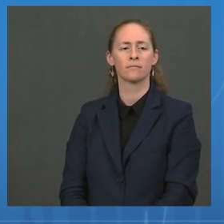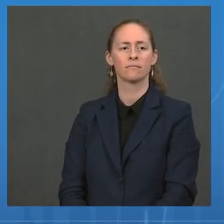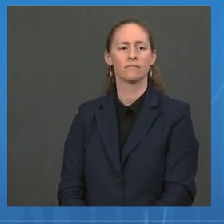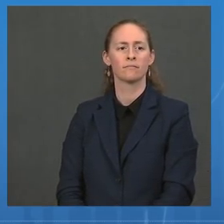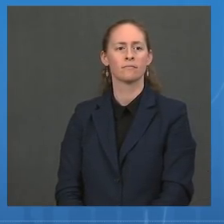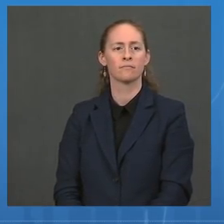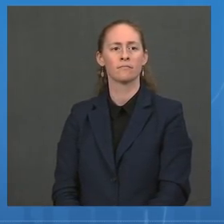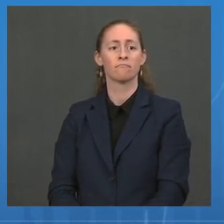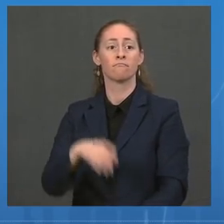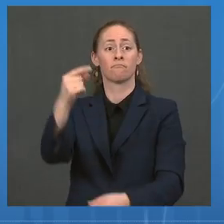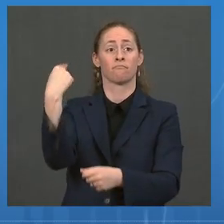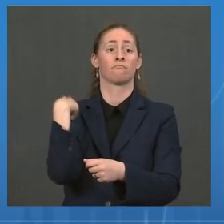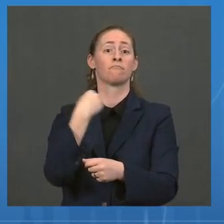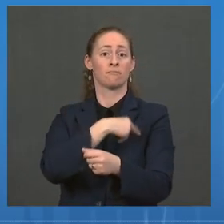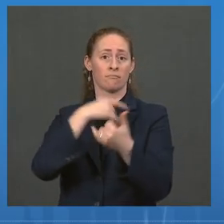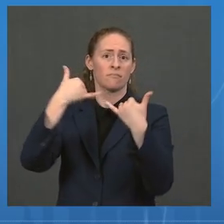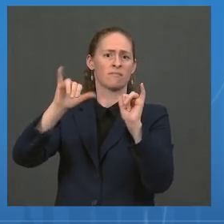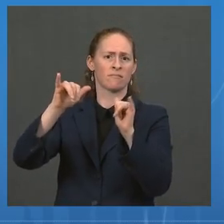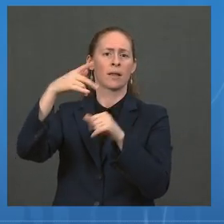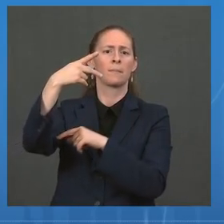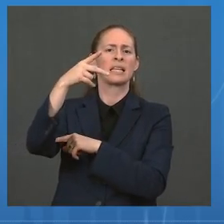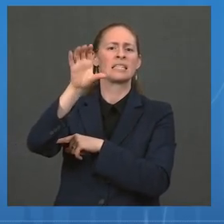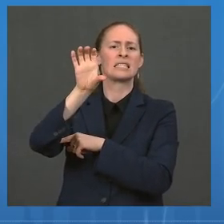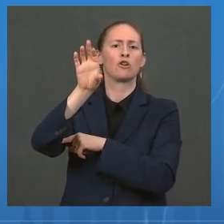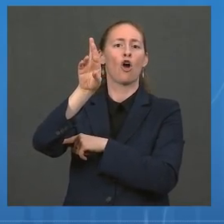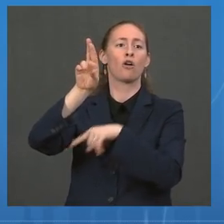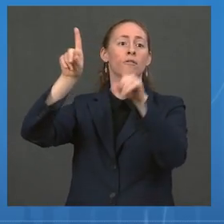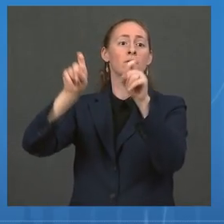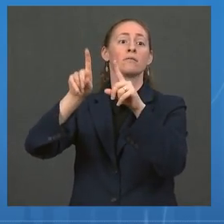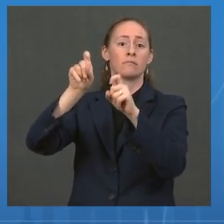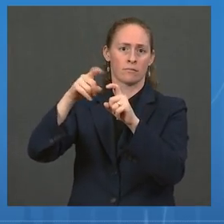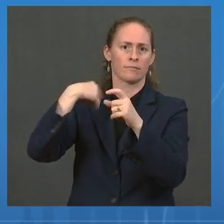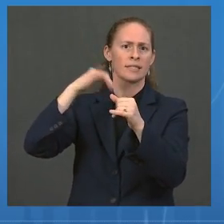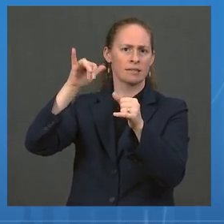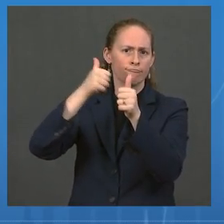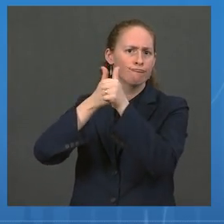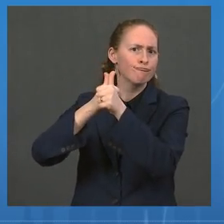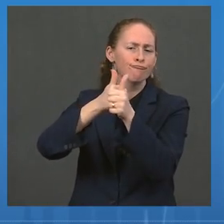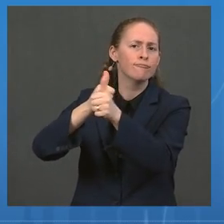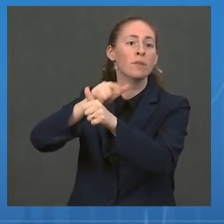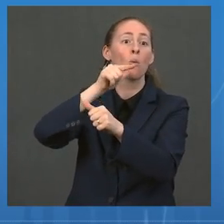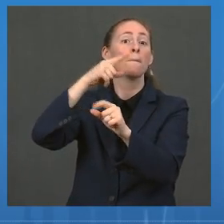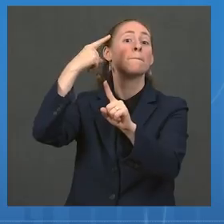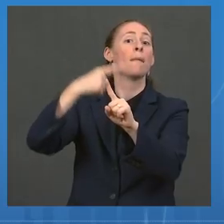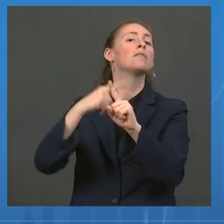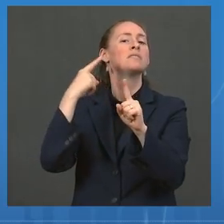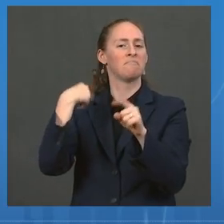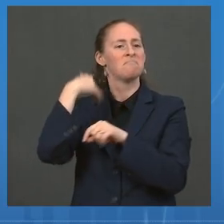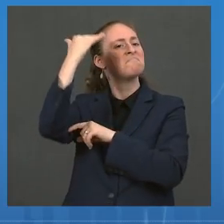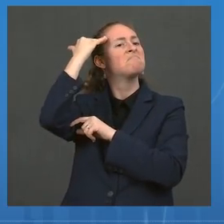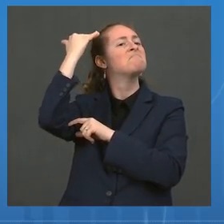as well as PCR to positivity. And we do -- many of these tests allow for the tracking of rapid test positivity,